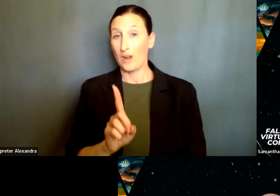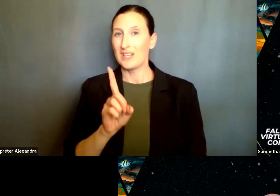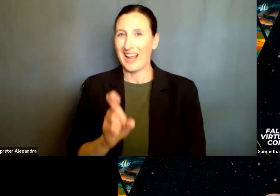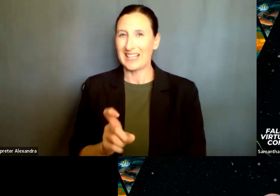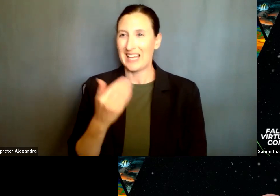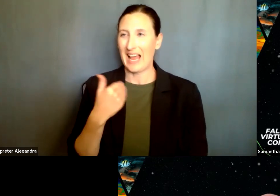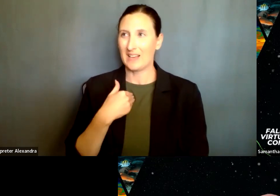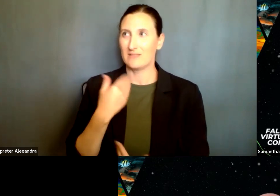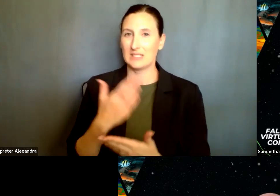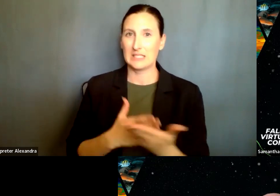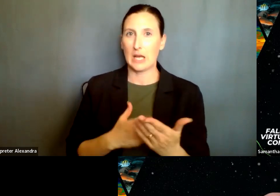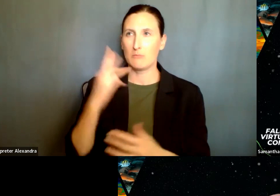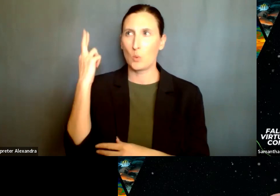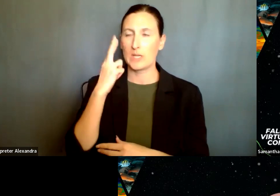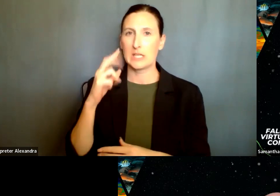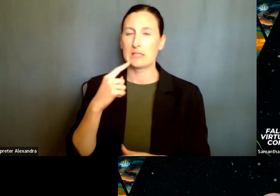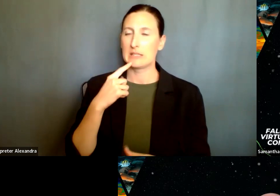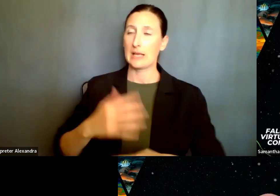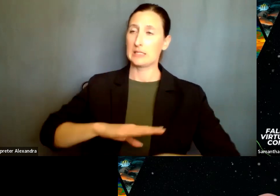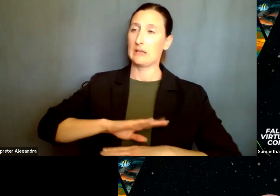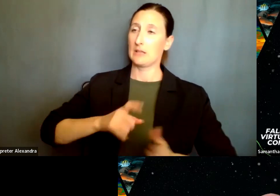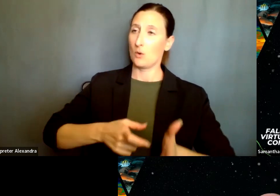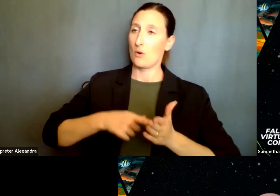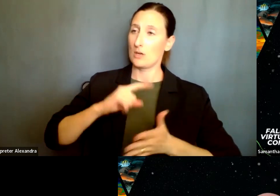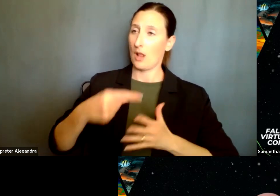the requirements and the goals of the solicitation.